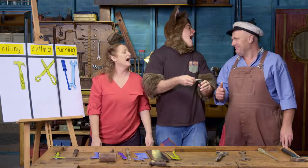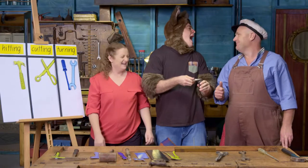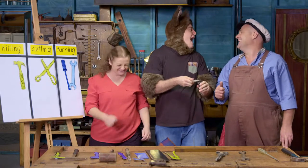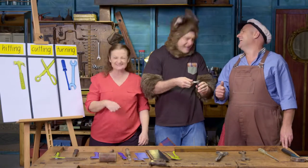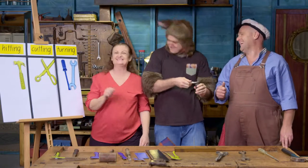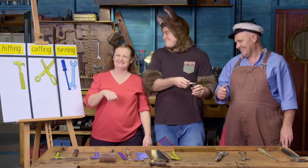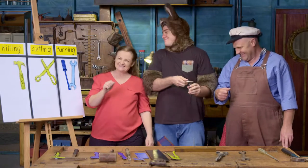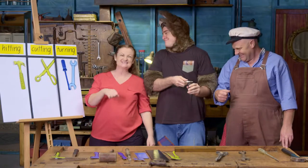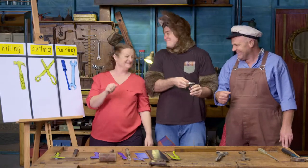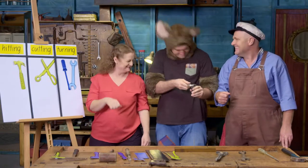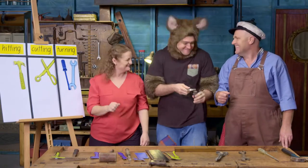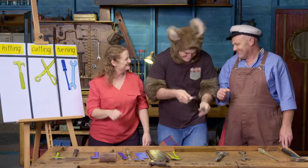Ah!